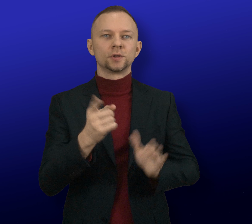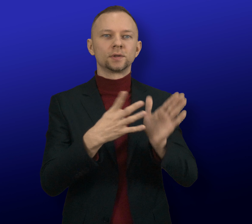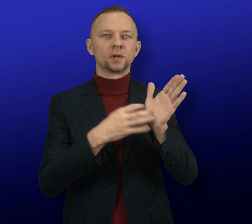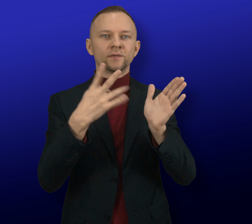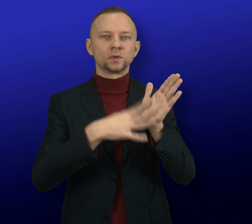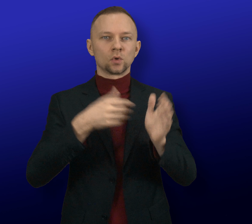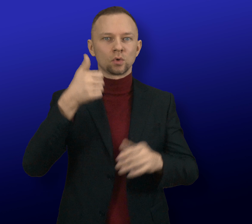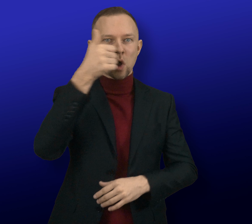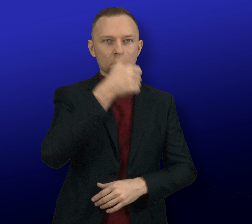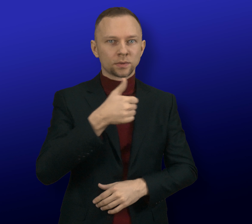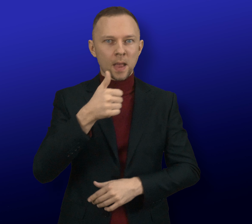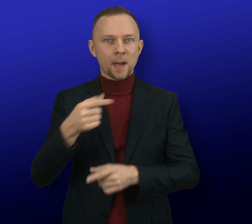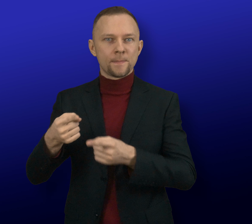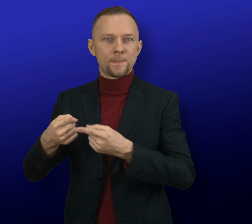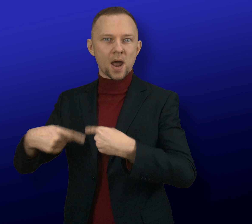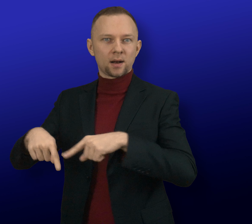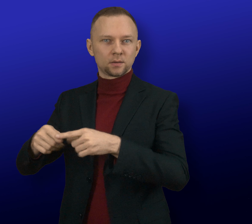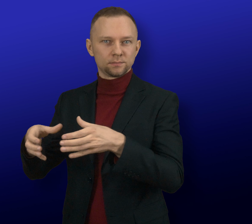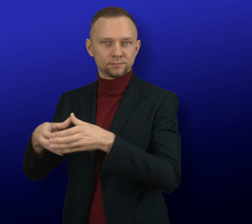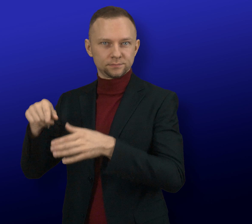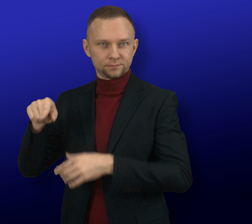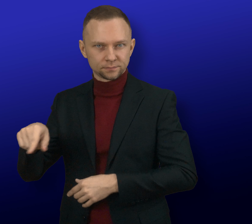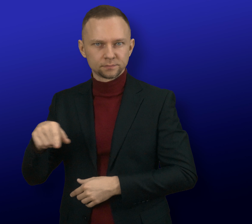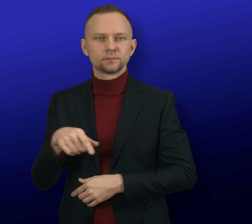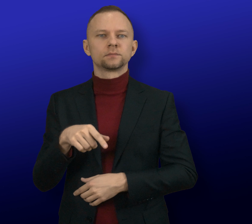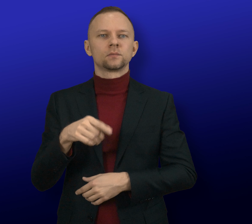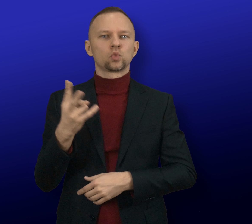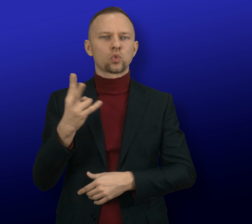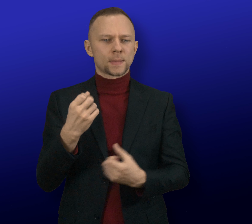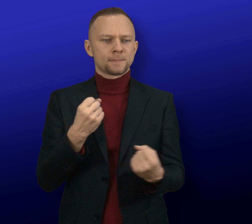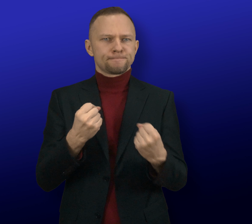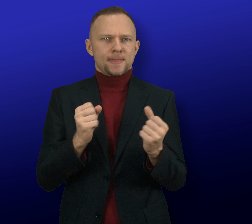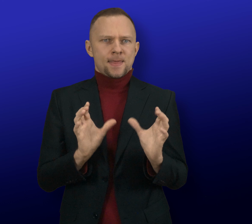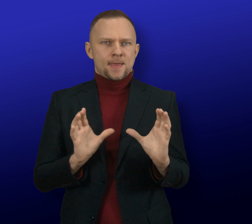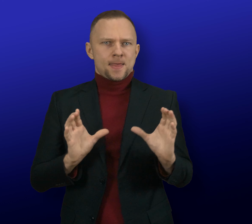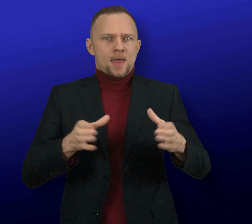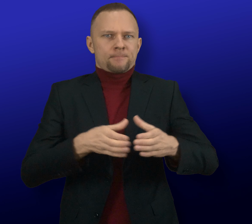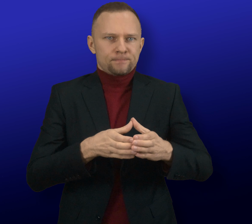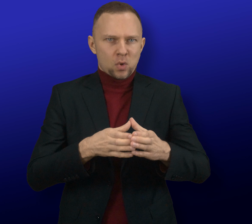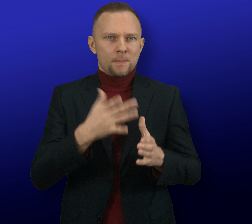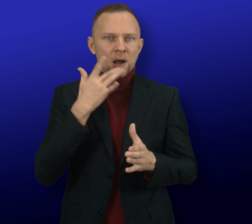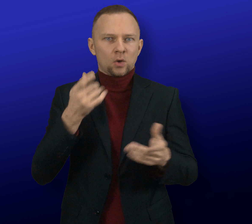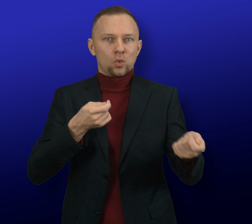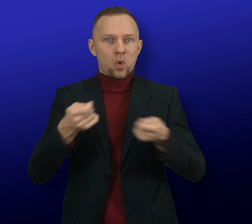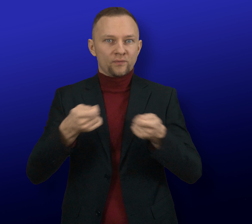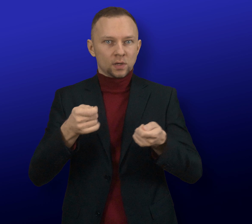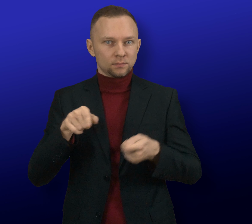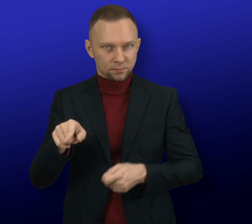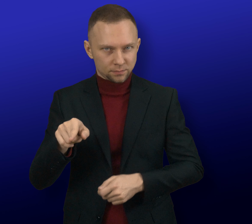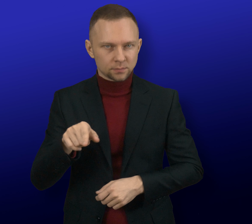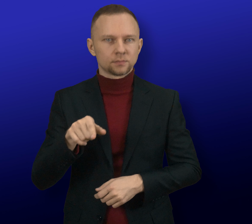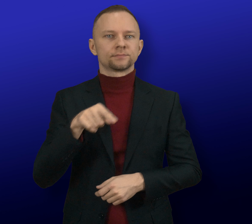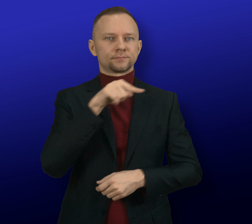In 1929, the party organization, to strengthen the party leadership,